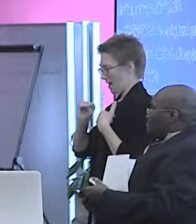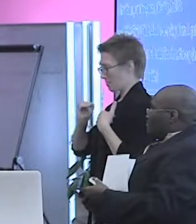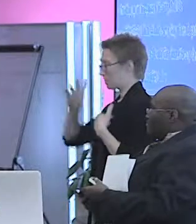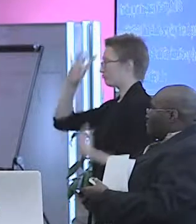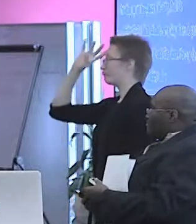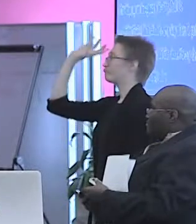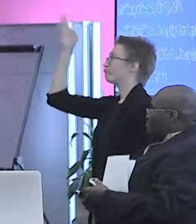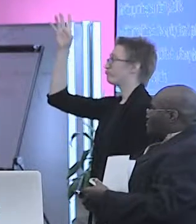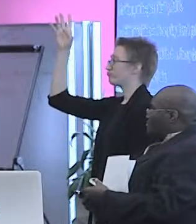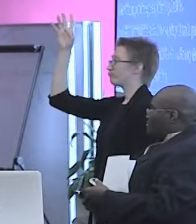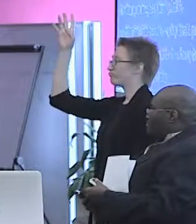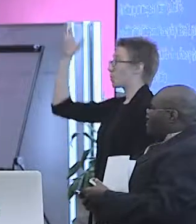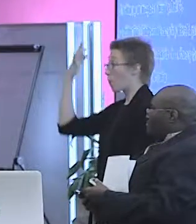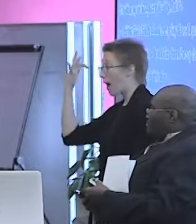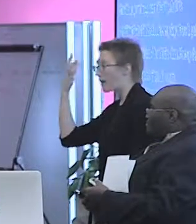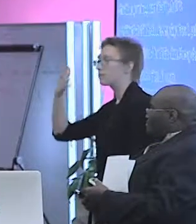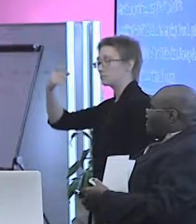because of mental illness.